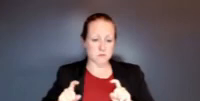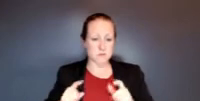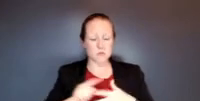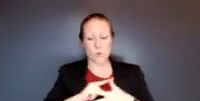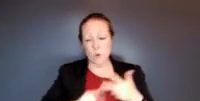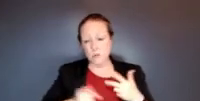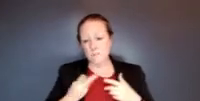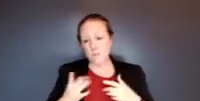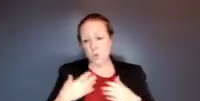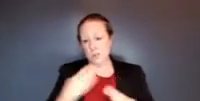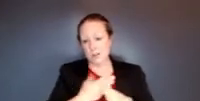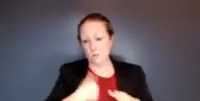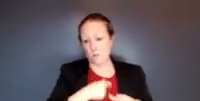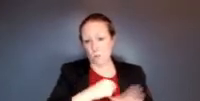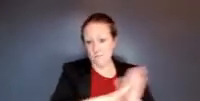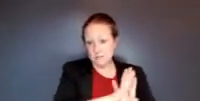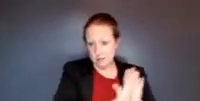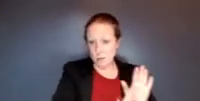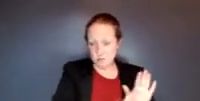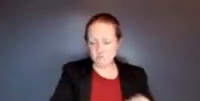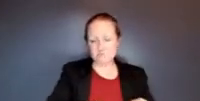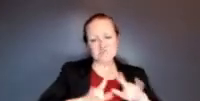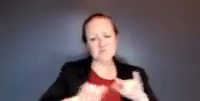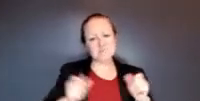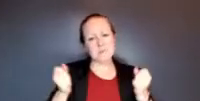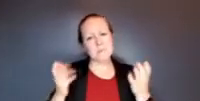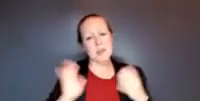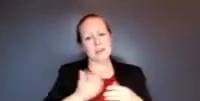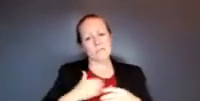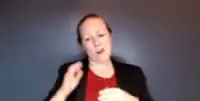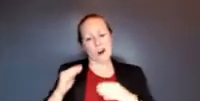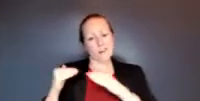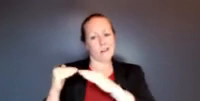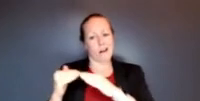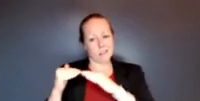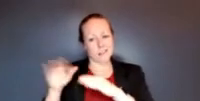but many of our colleagues and the the ones that I would say,